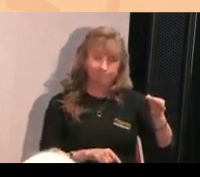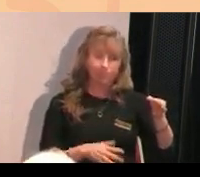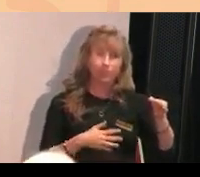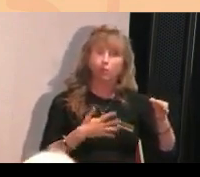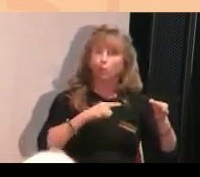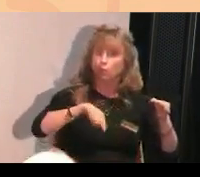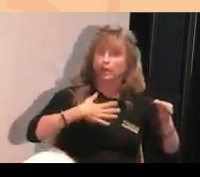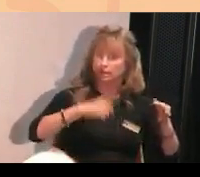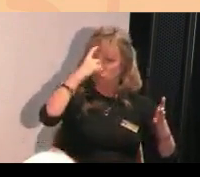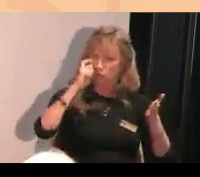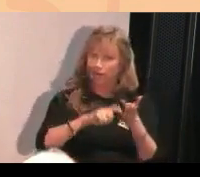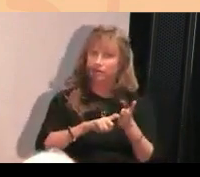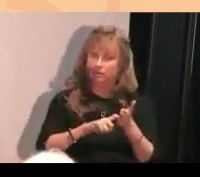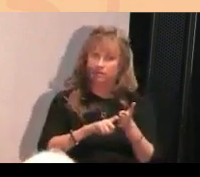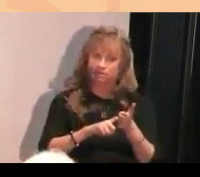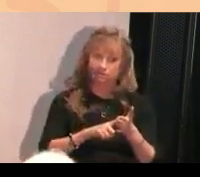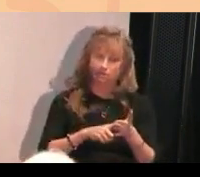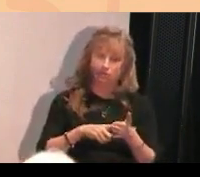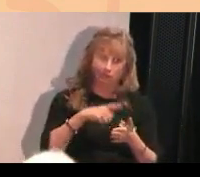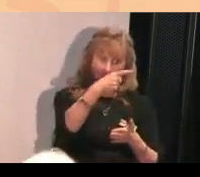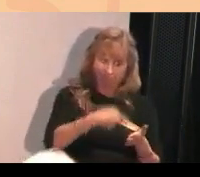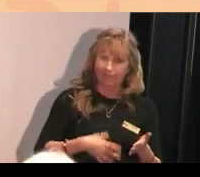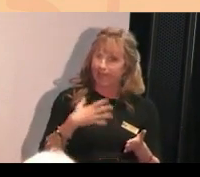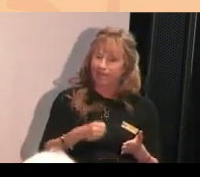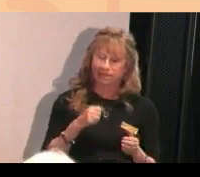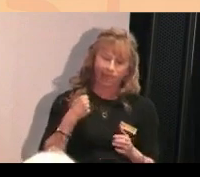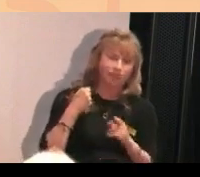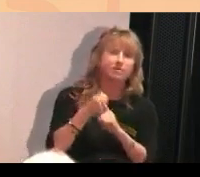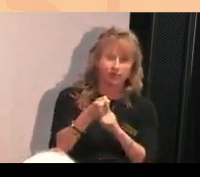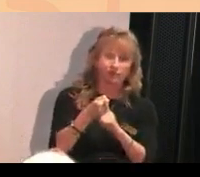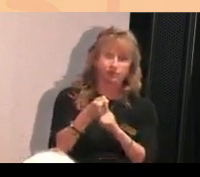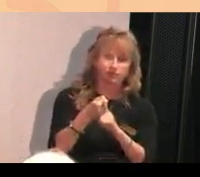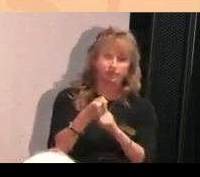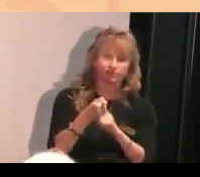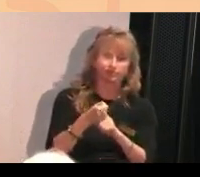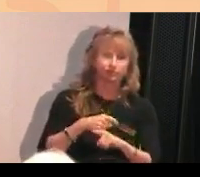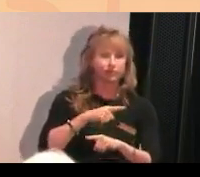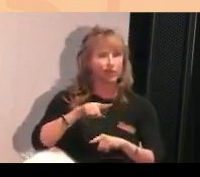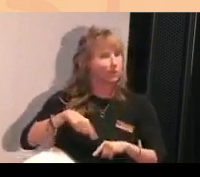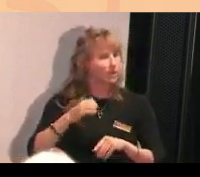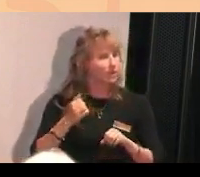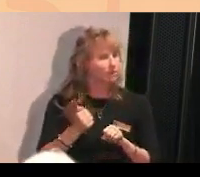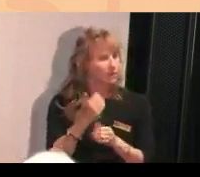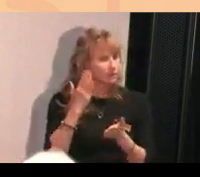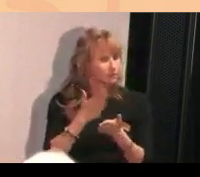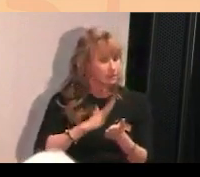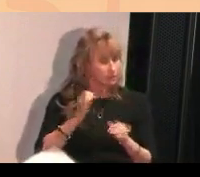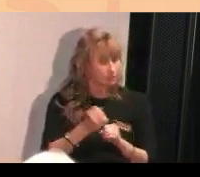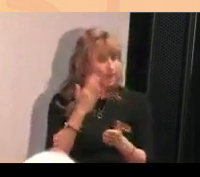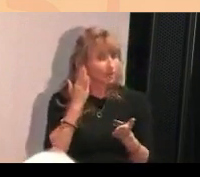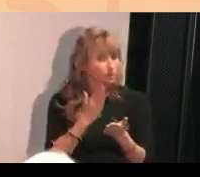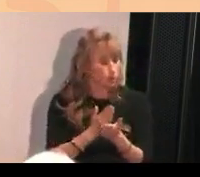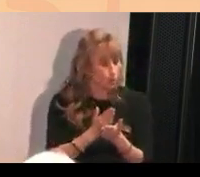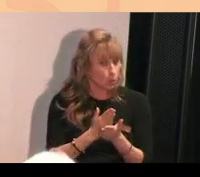and impact the concern with this was ensuring that it does not homogenize diverse experiences